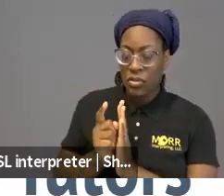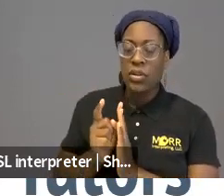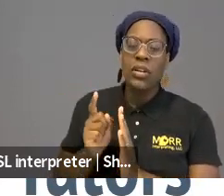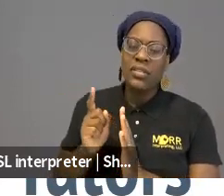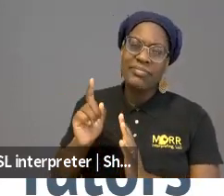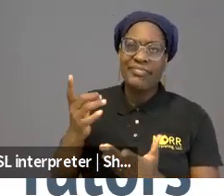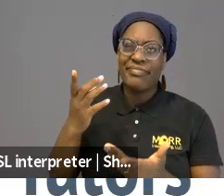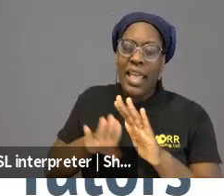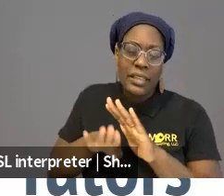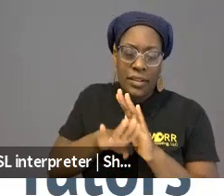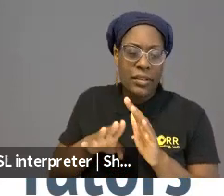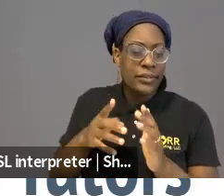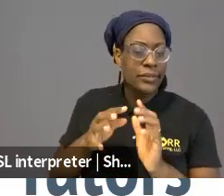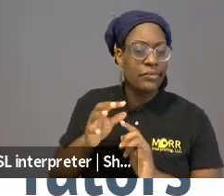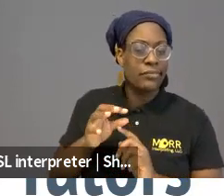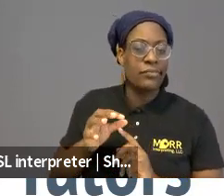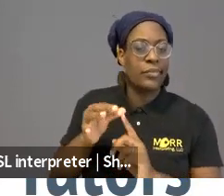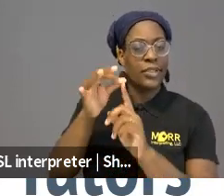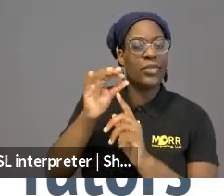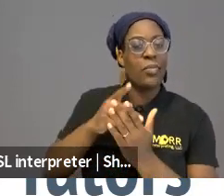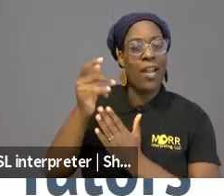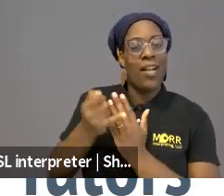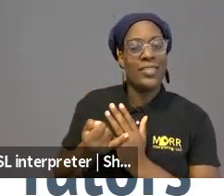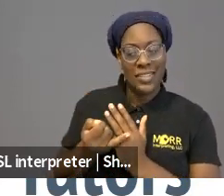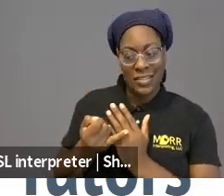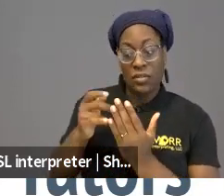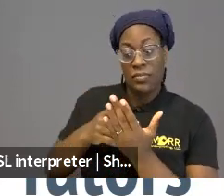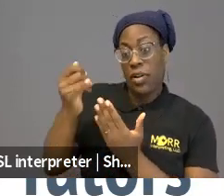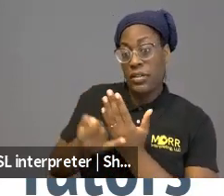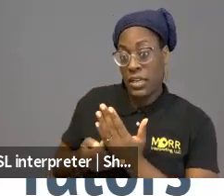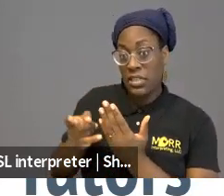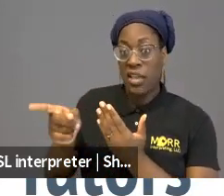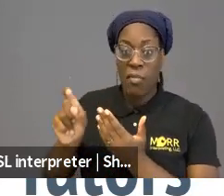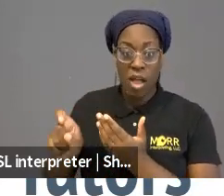I usually let tutors just kind of pick something they are interested in, volunteer to do things, or